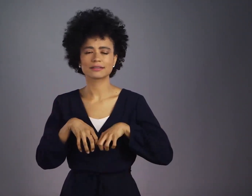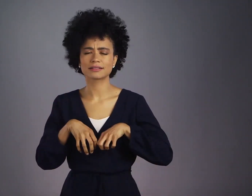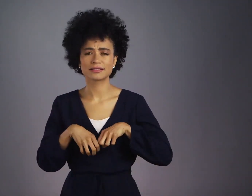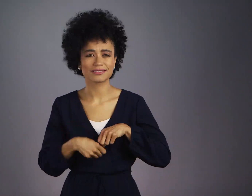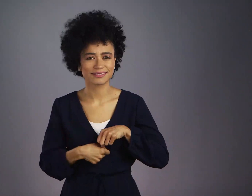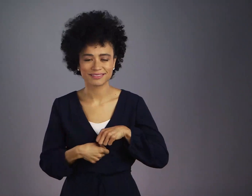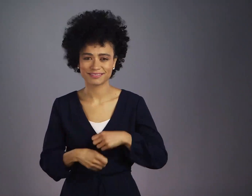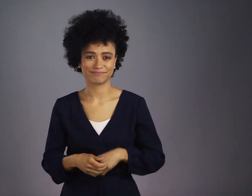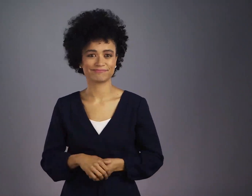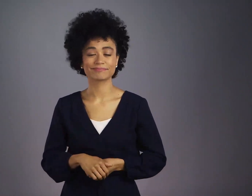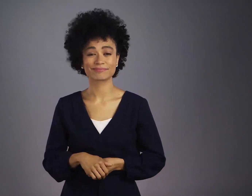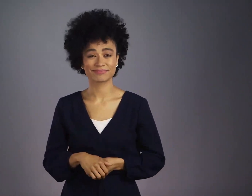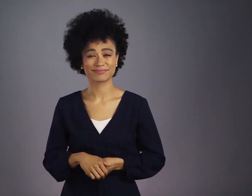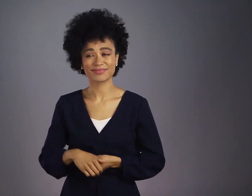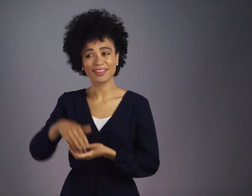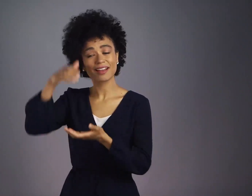How heartbreaking was this discovery;